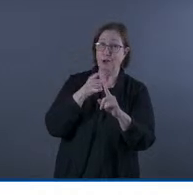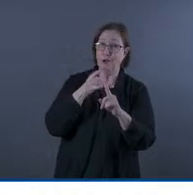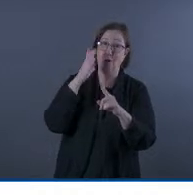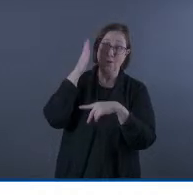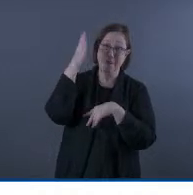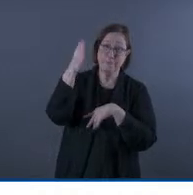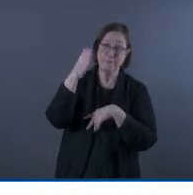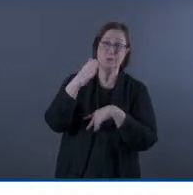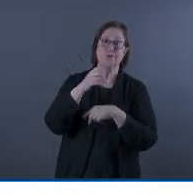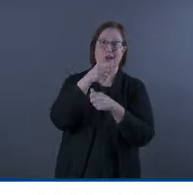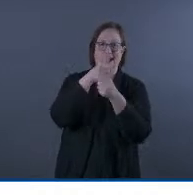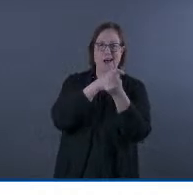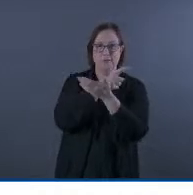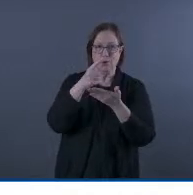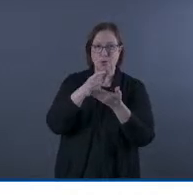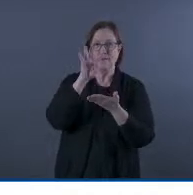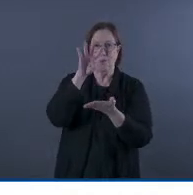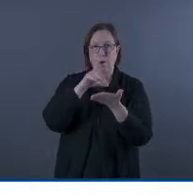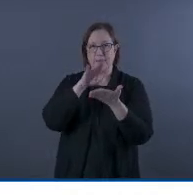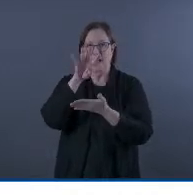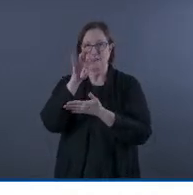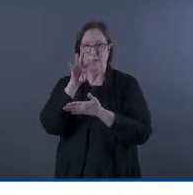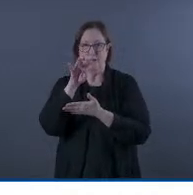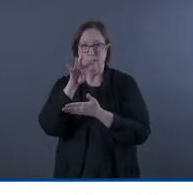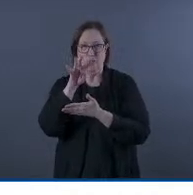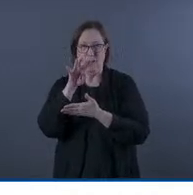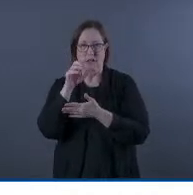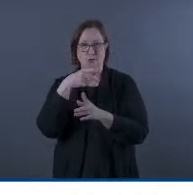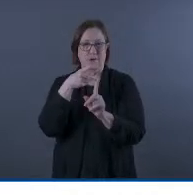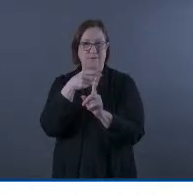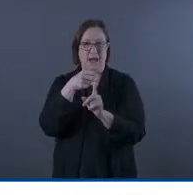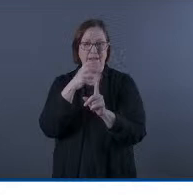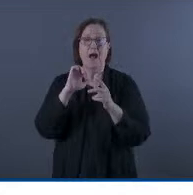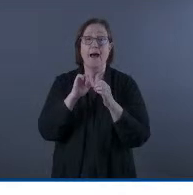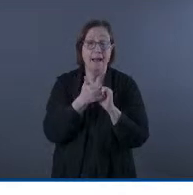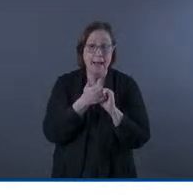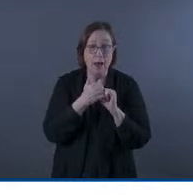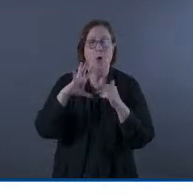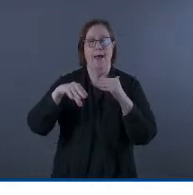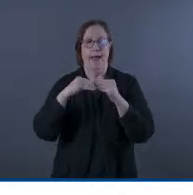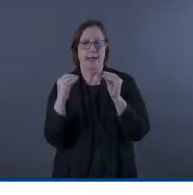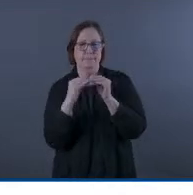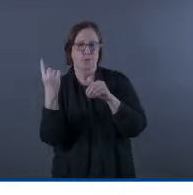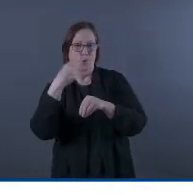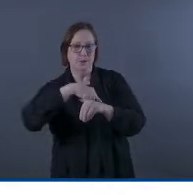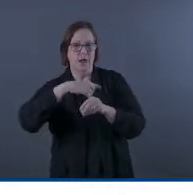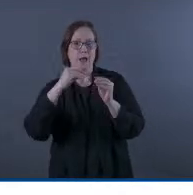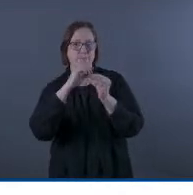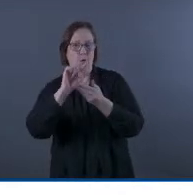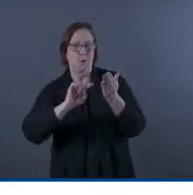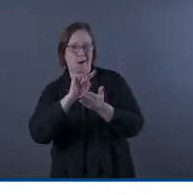by doing additional clinic days and hours throughout the week. We expect that that ramp up will probably really hit